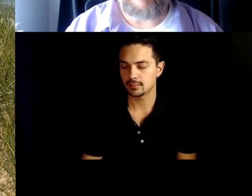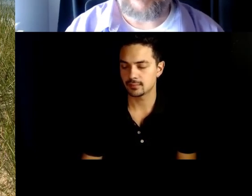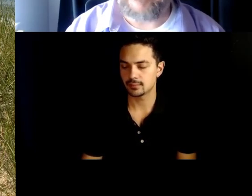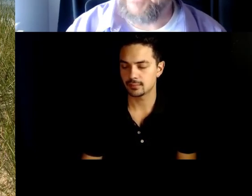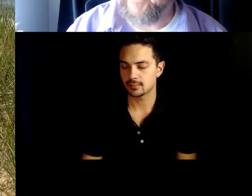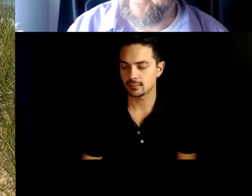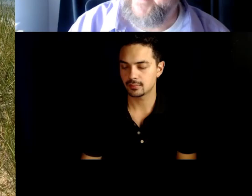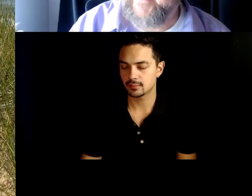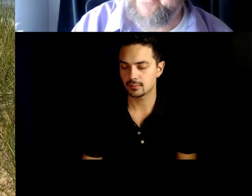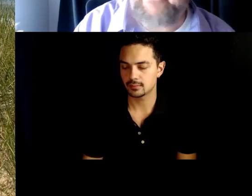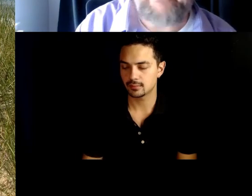Thank you.